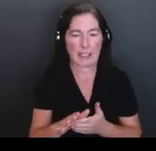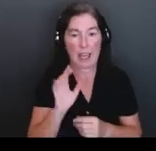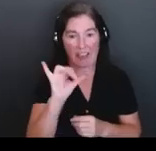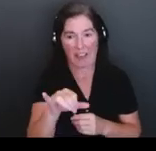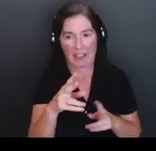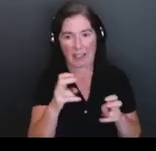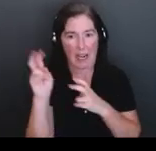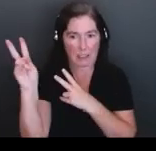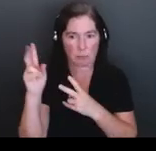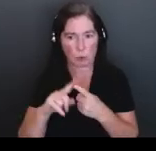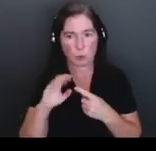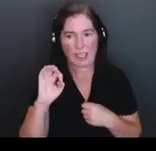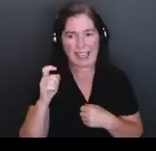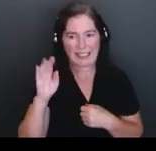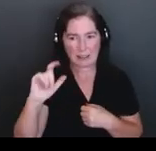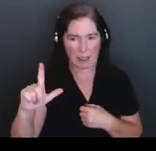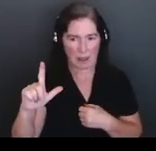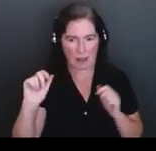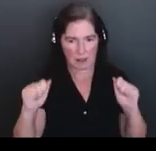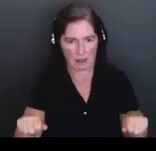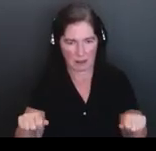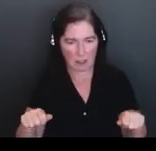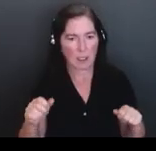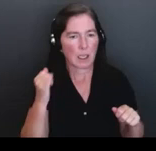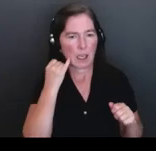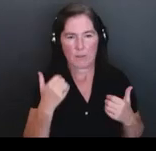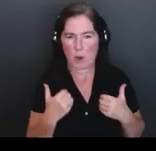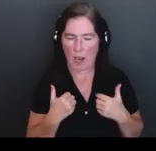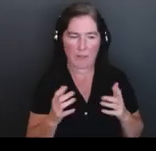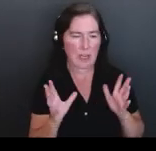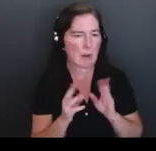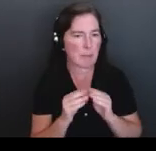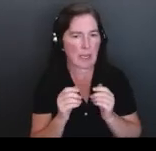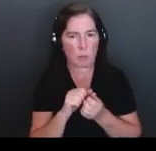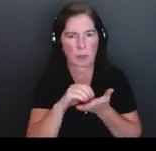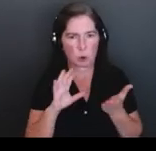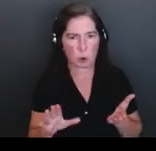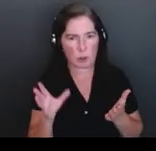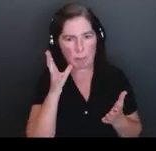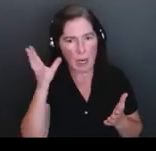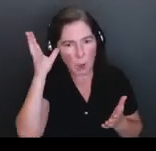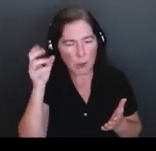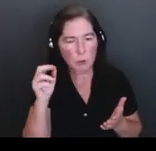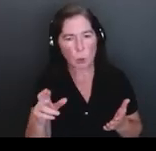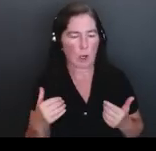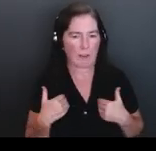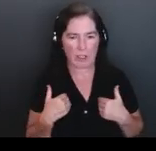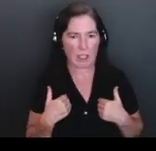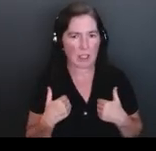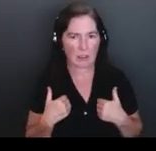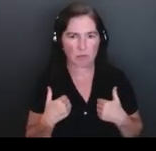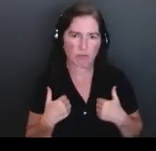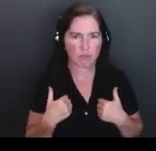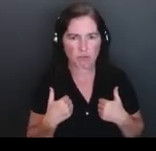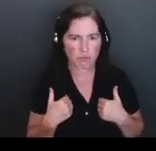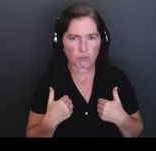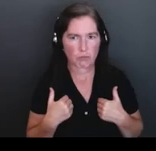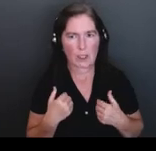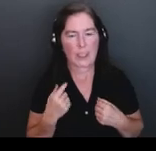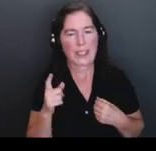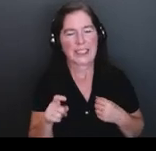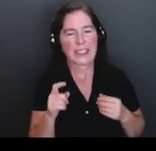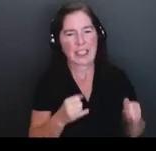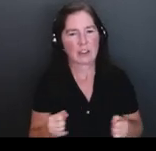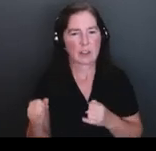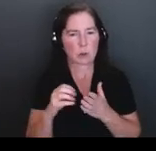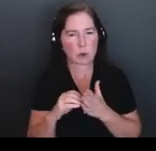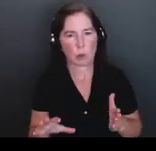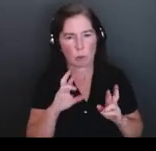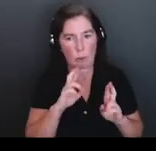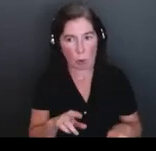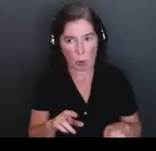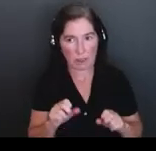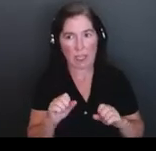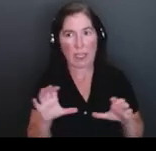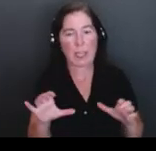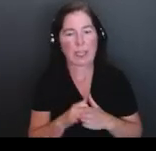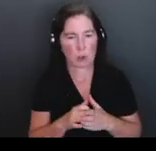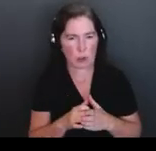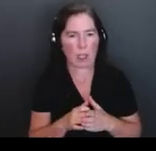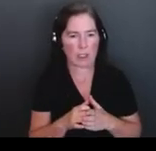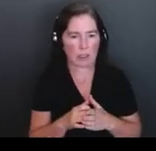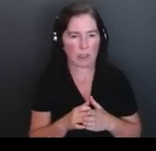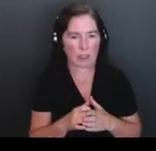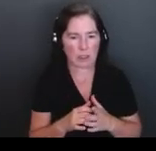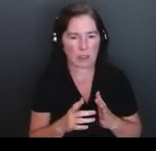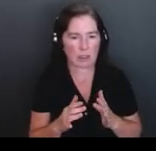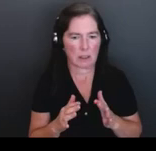All right the other thick before we move on to kind of communication is if I click on a student name I can see all of the assignments that they have so far, and what their status is and the